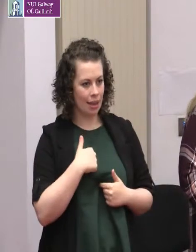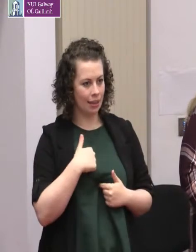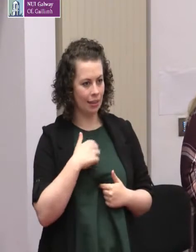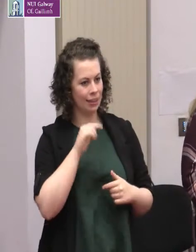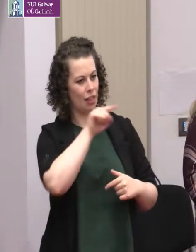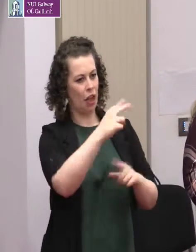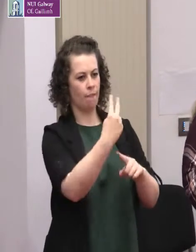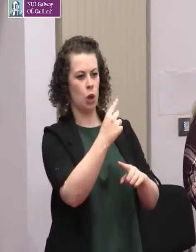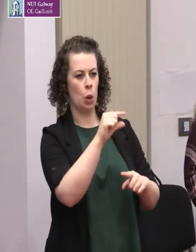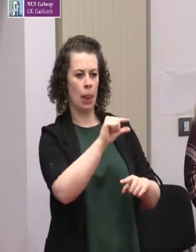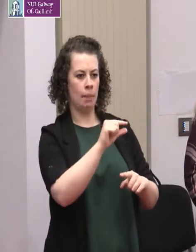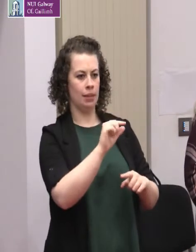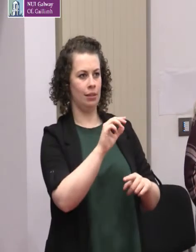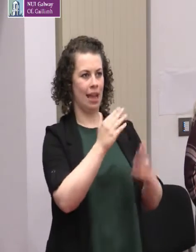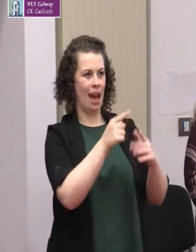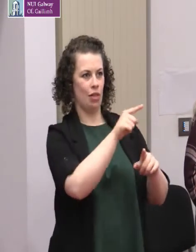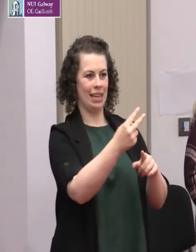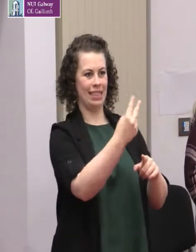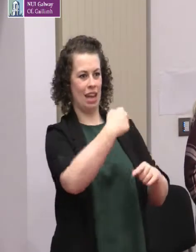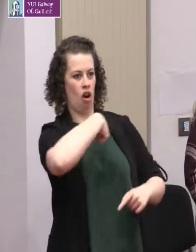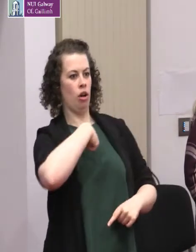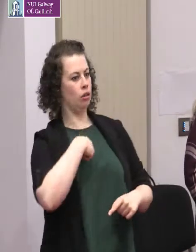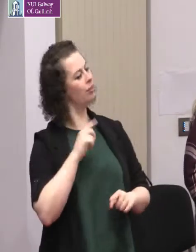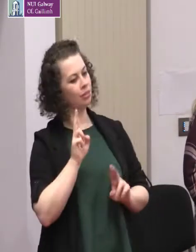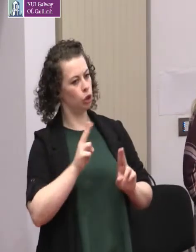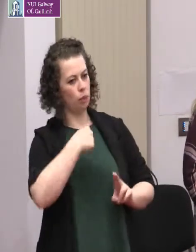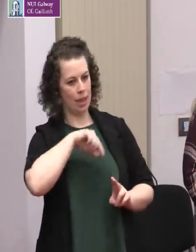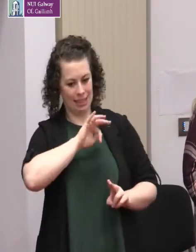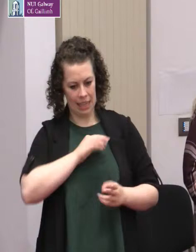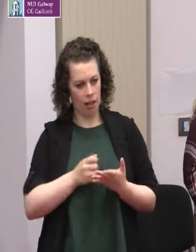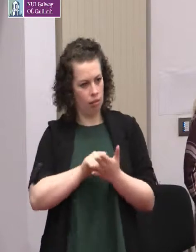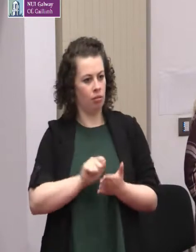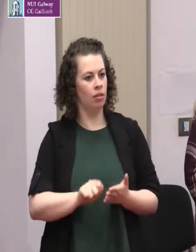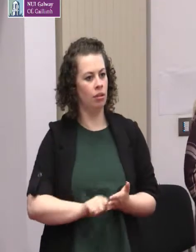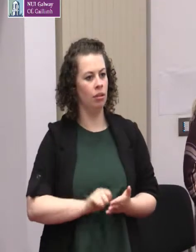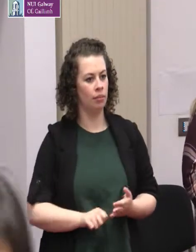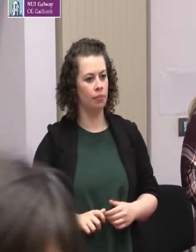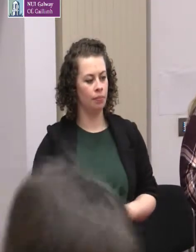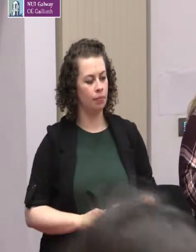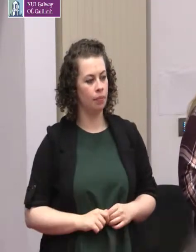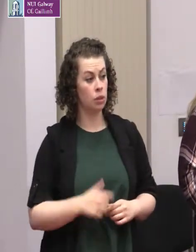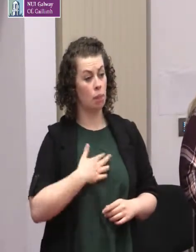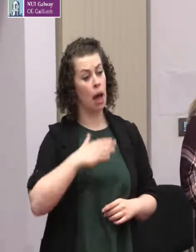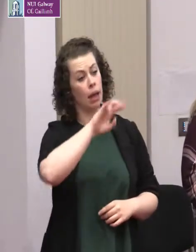The question for today from me would be, and for you to consider, is how people with disabilities